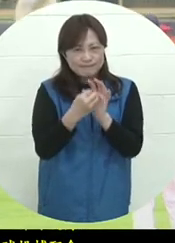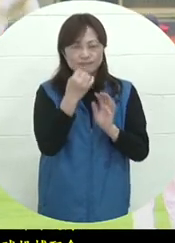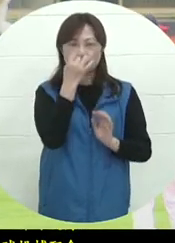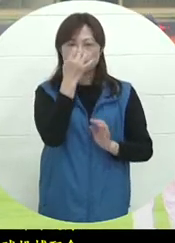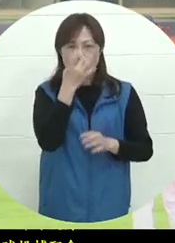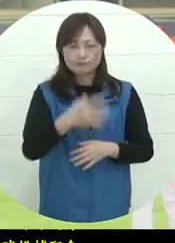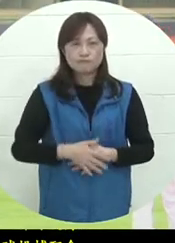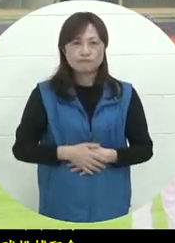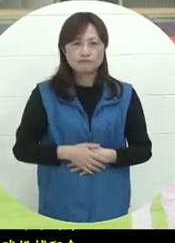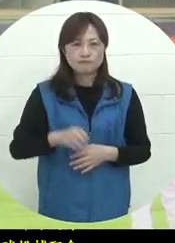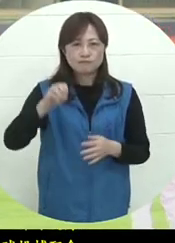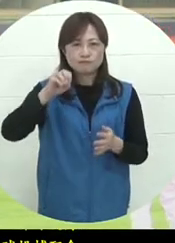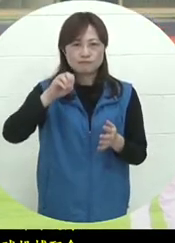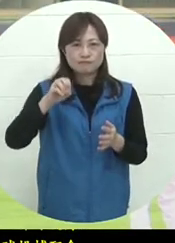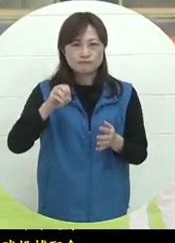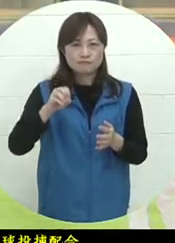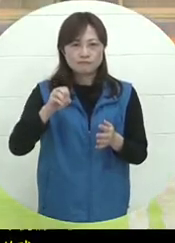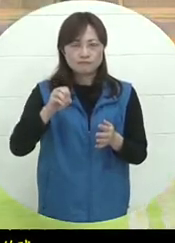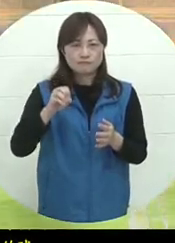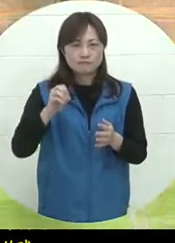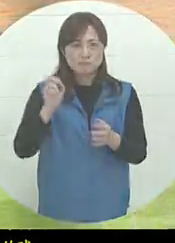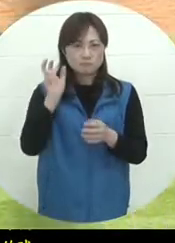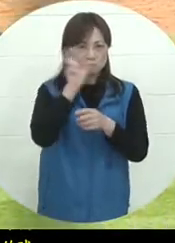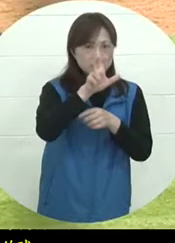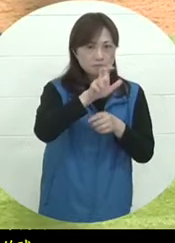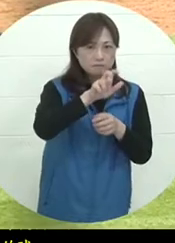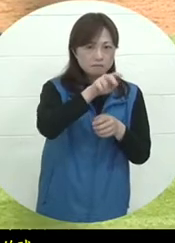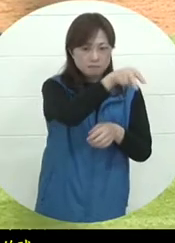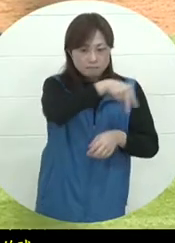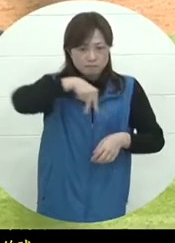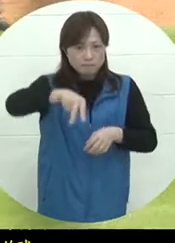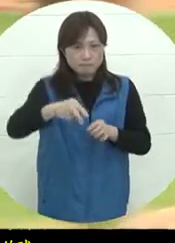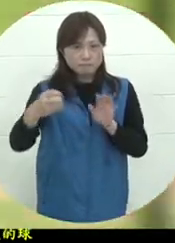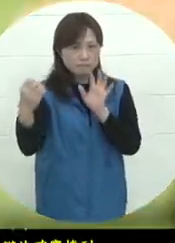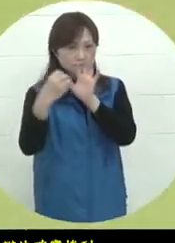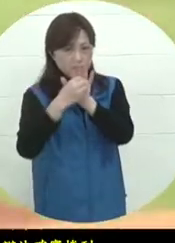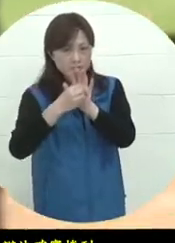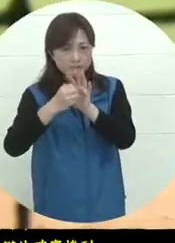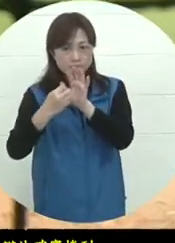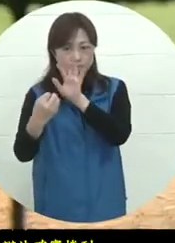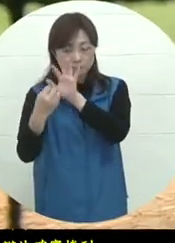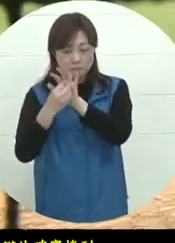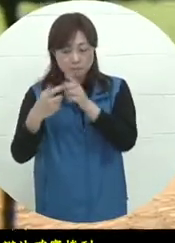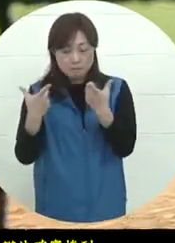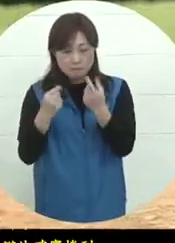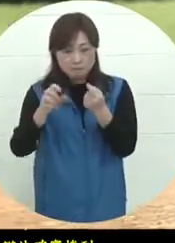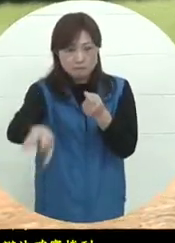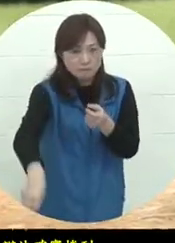although the pitcher came over to make up for it, and the backup player quickly picked up the ball and passed it , there was still no way to stop